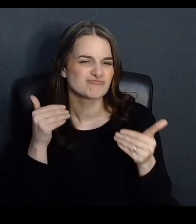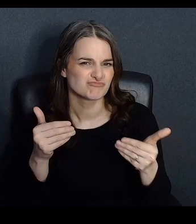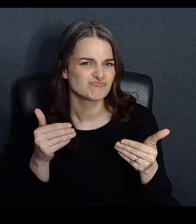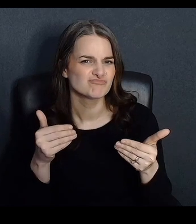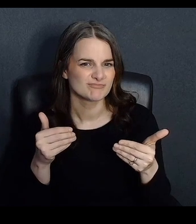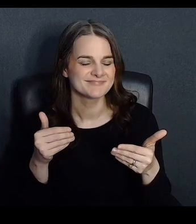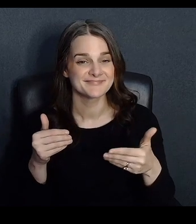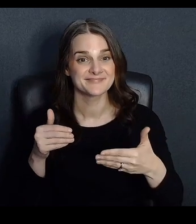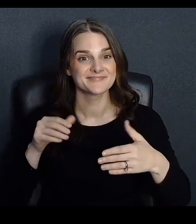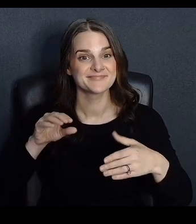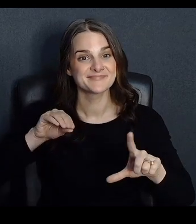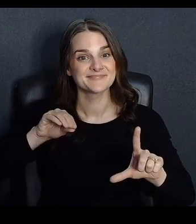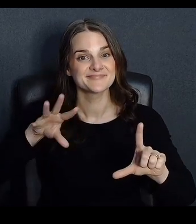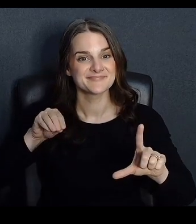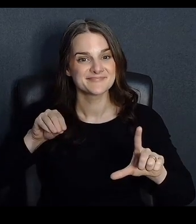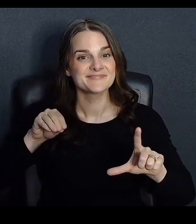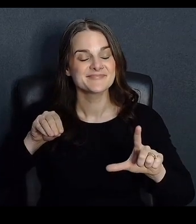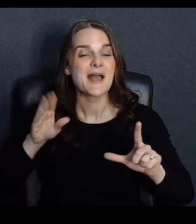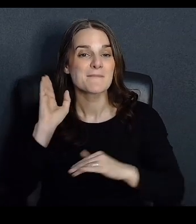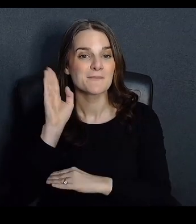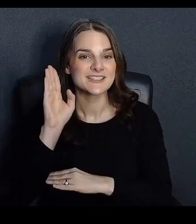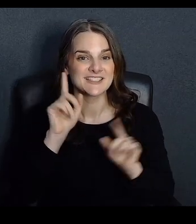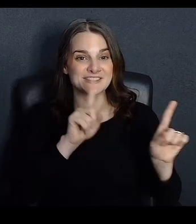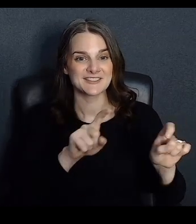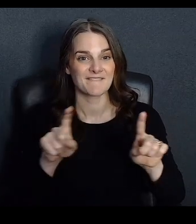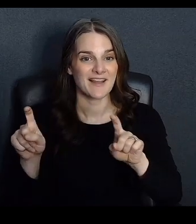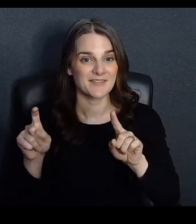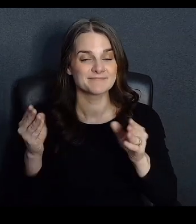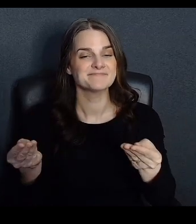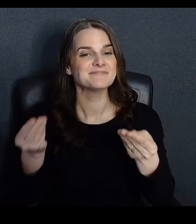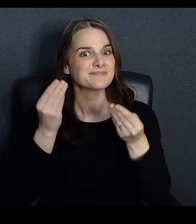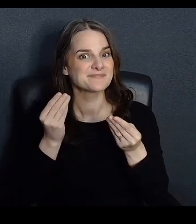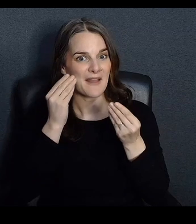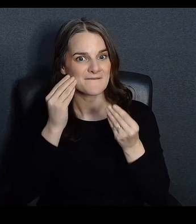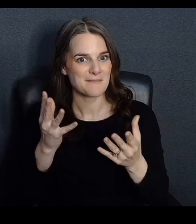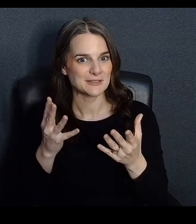an opportunity to complete the presentation survey. So this gives us information about who